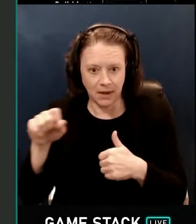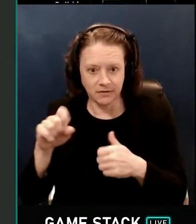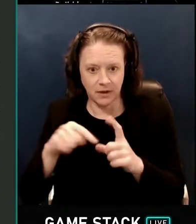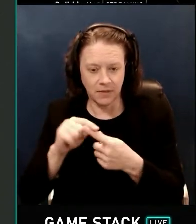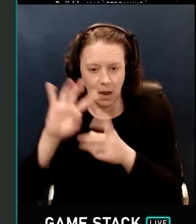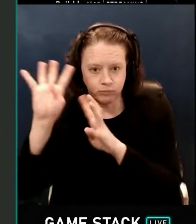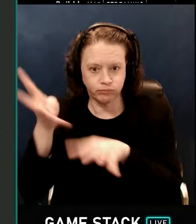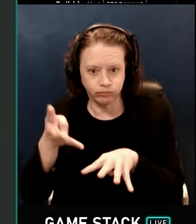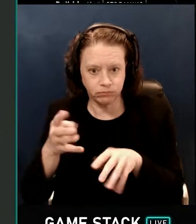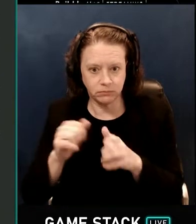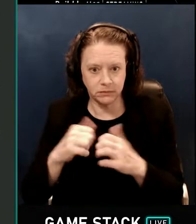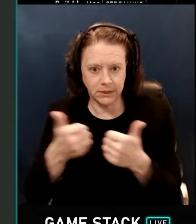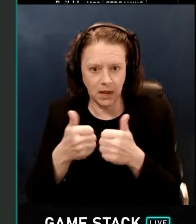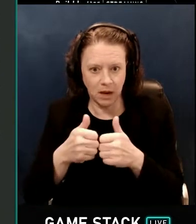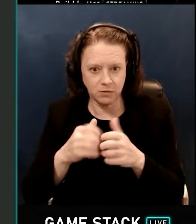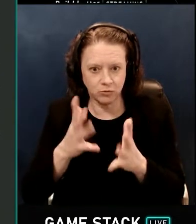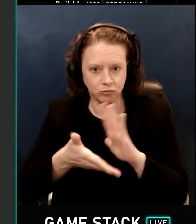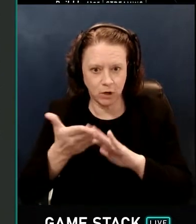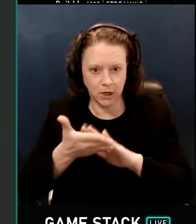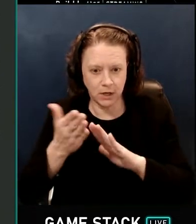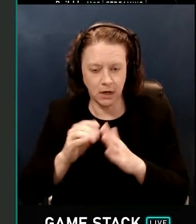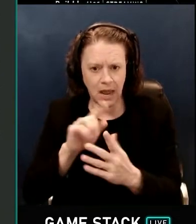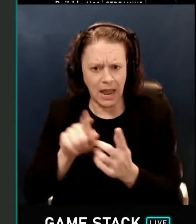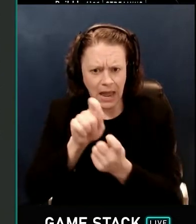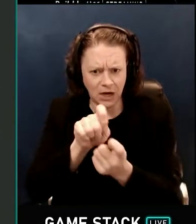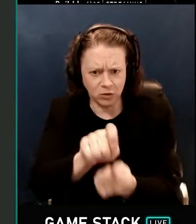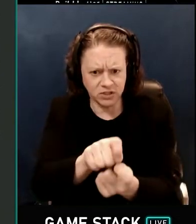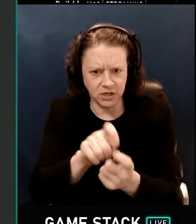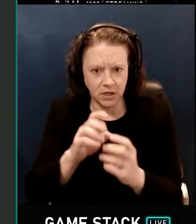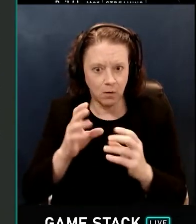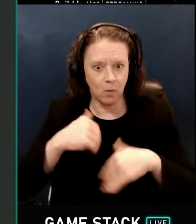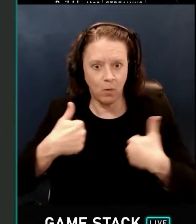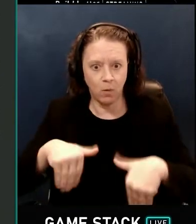Their accuracy is incredible, but somethings wrong. Somehow,